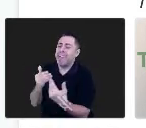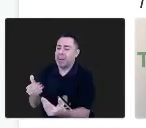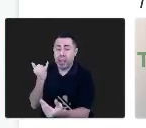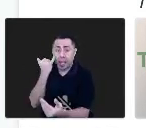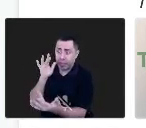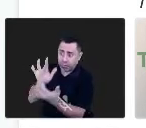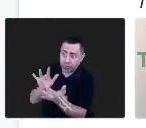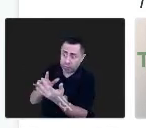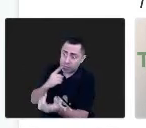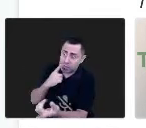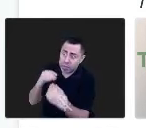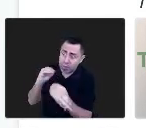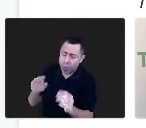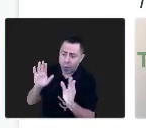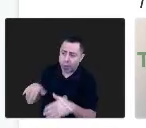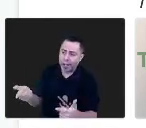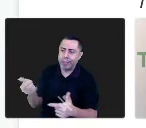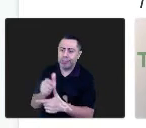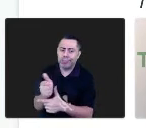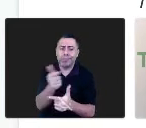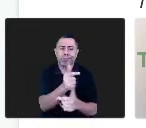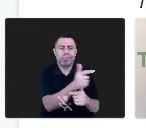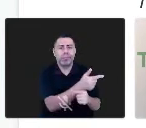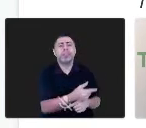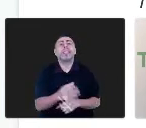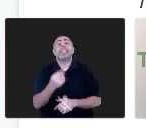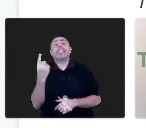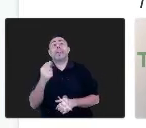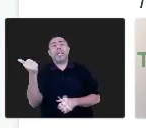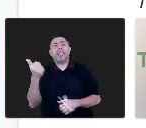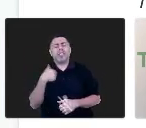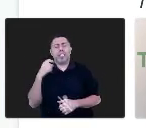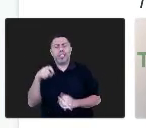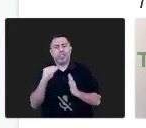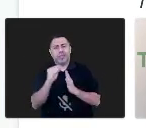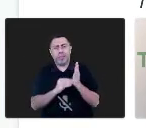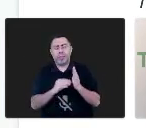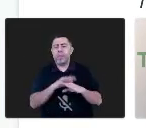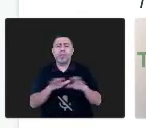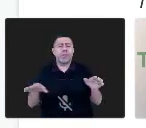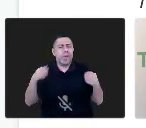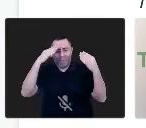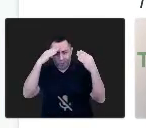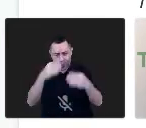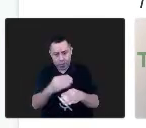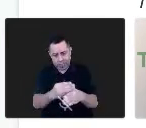one of the things in the job search i think support i should write this down i don't want you to focus on the end result i want you to focus on the journey of your job search